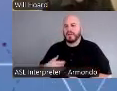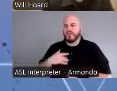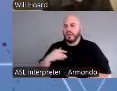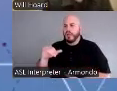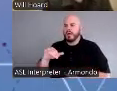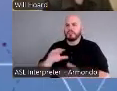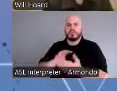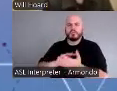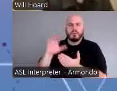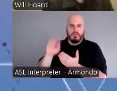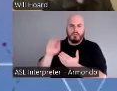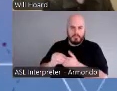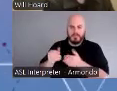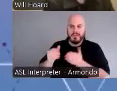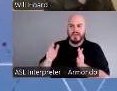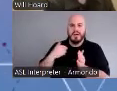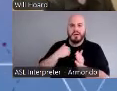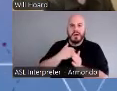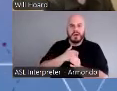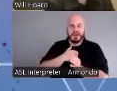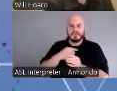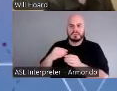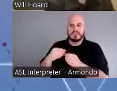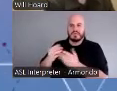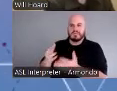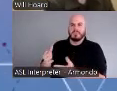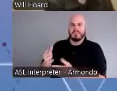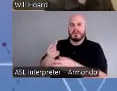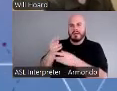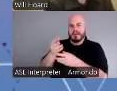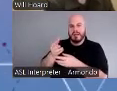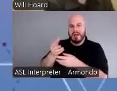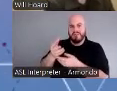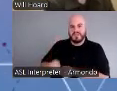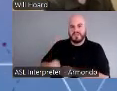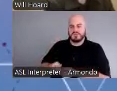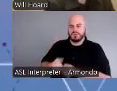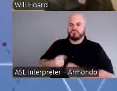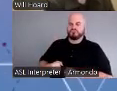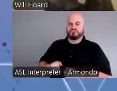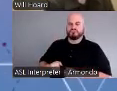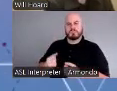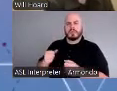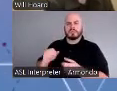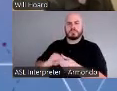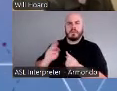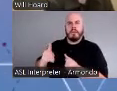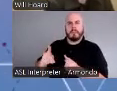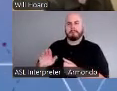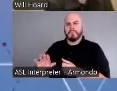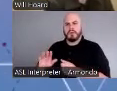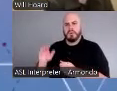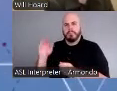us to give them confidence to speak up, like their opinion would be mattered.